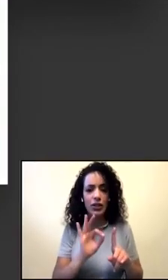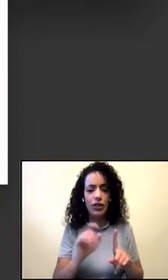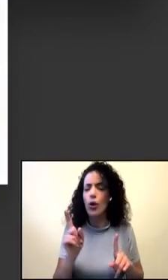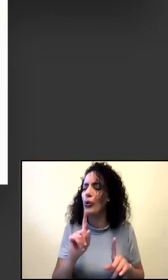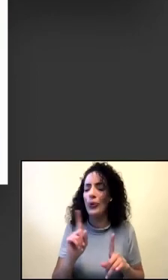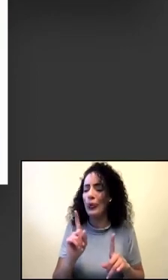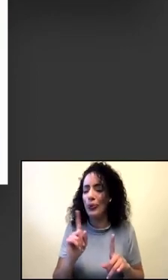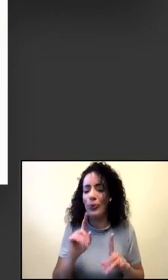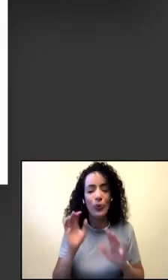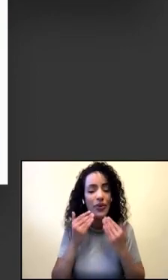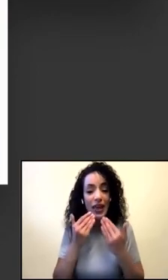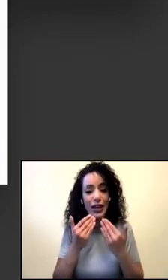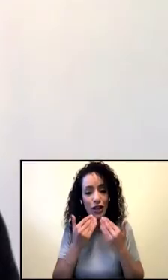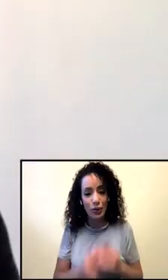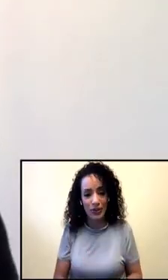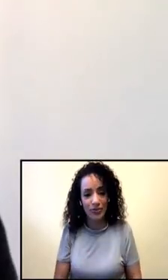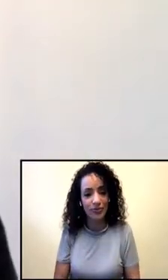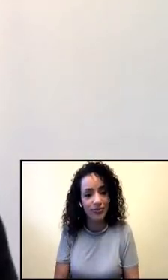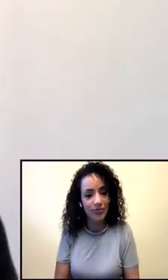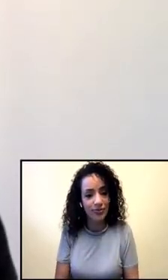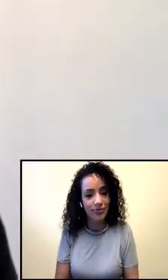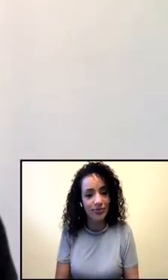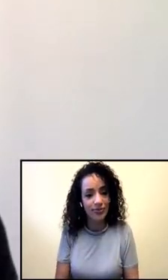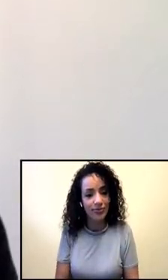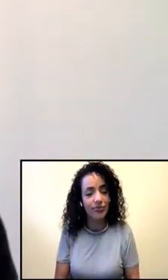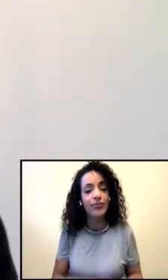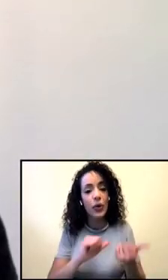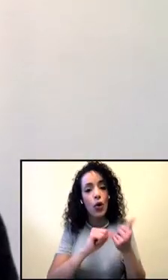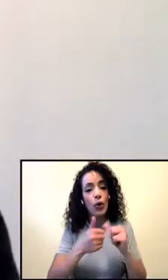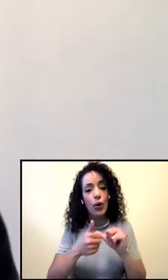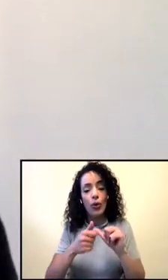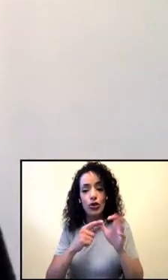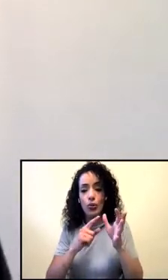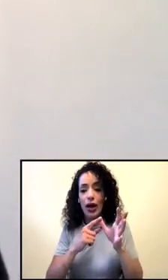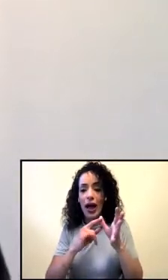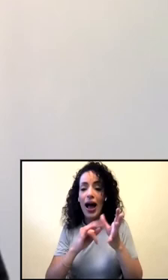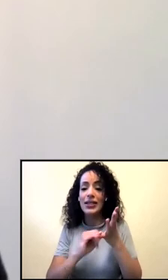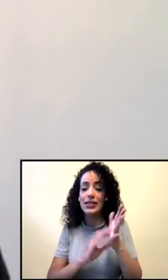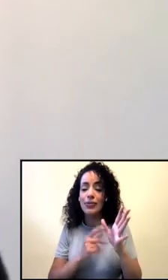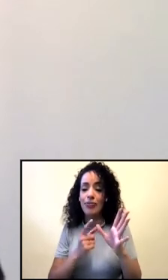so much Aanchal. And I and I'll pass that on then to Asma. And I know that when we were chatting,